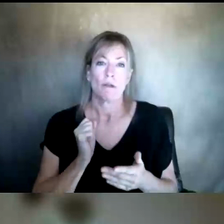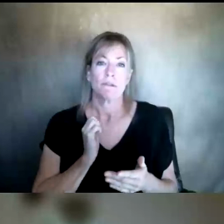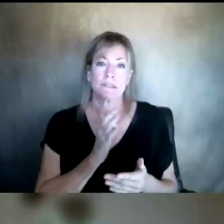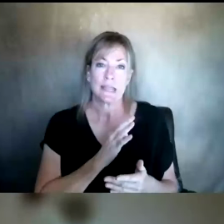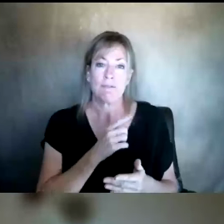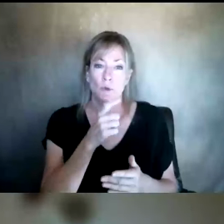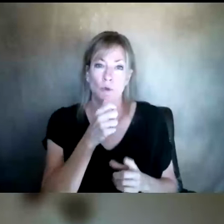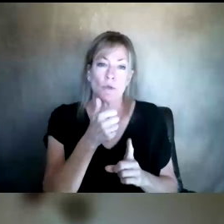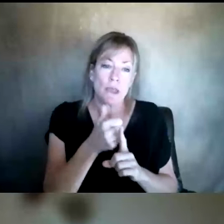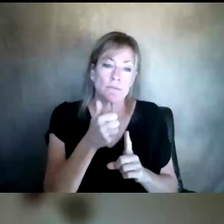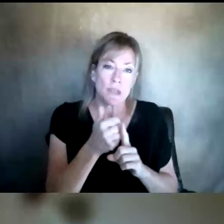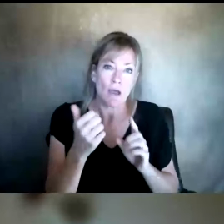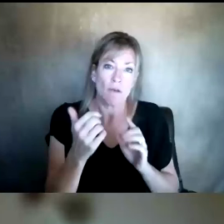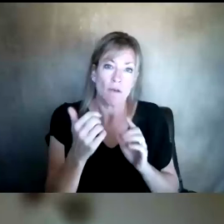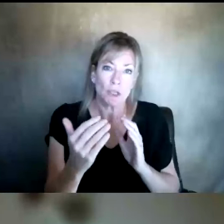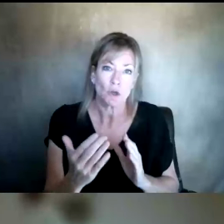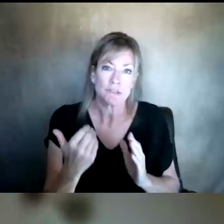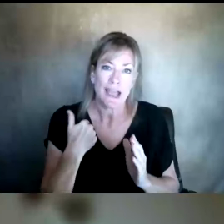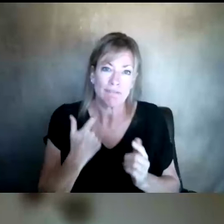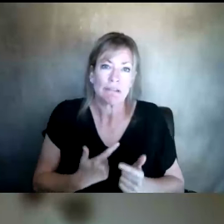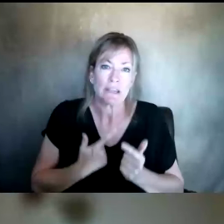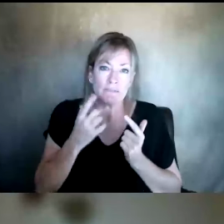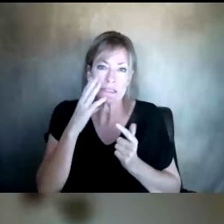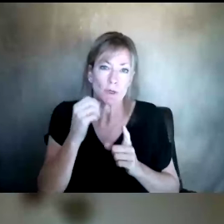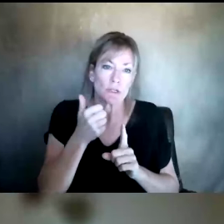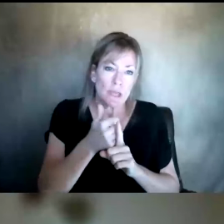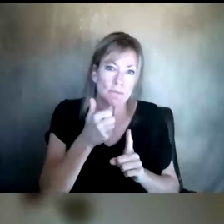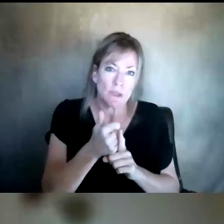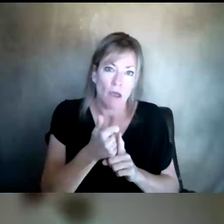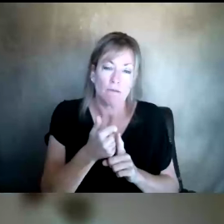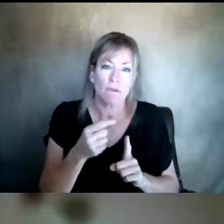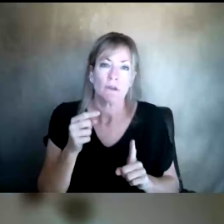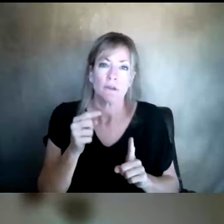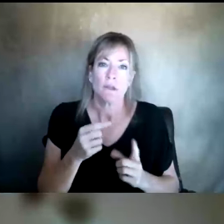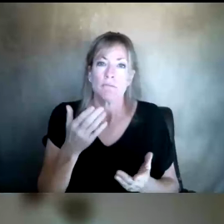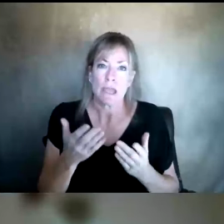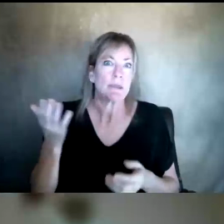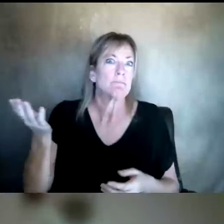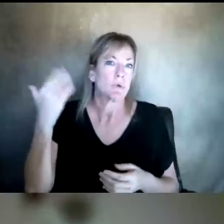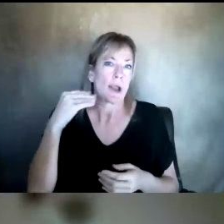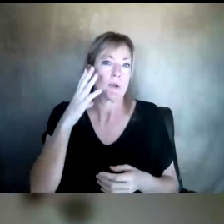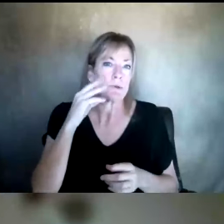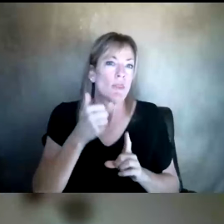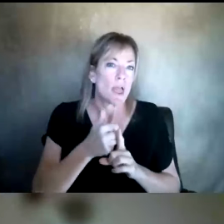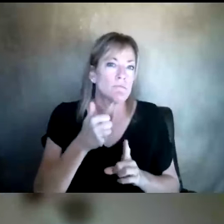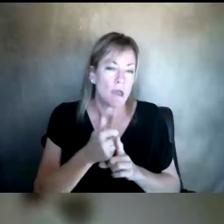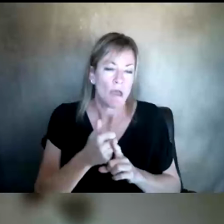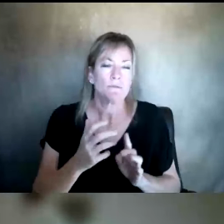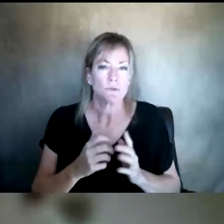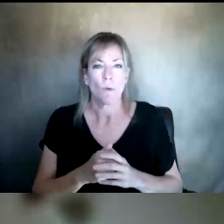ARE PEERS AND MAYBE HAD THOSE LIVED EXPERIENCES. THANK YOU SO